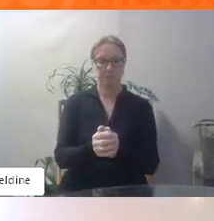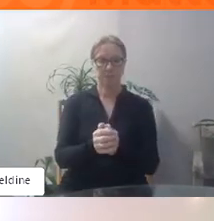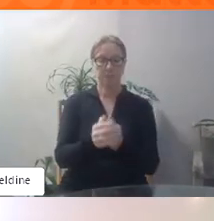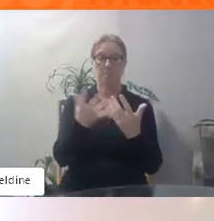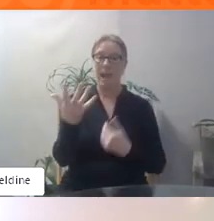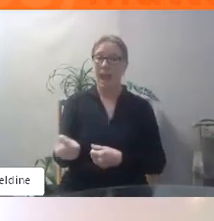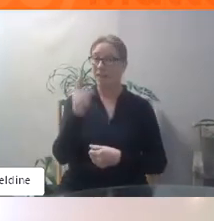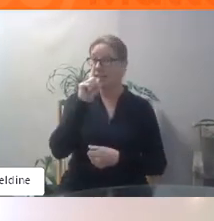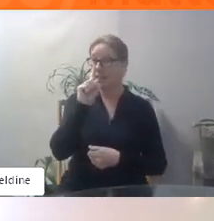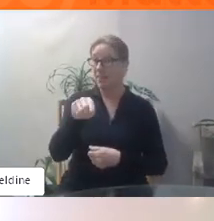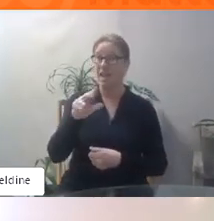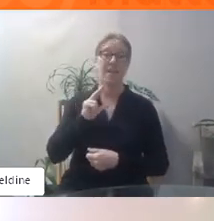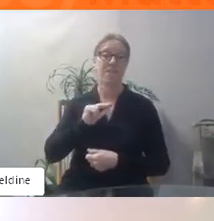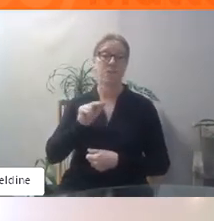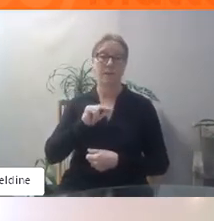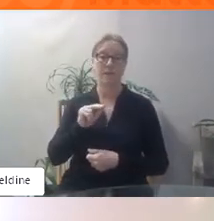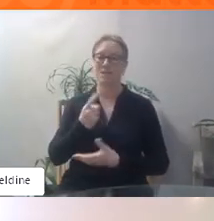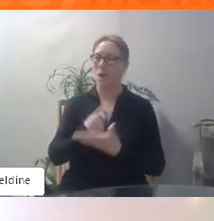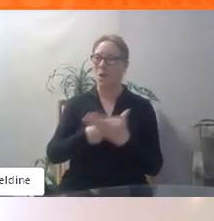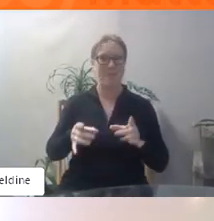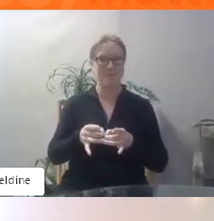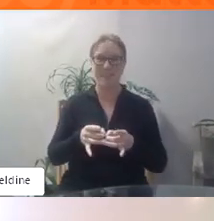voice is only the beginning of the journey, we're going to then